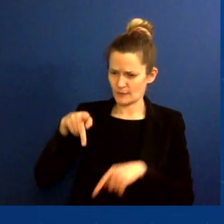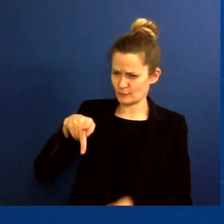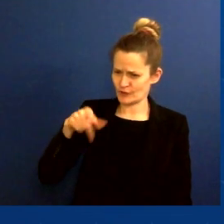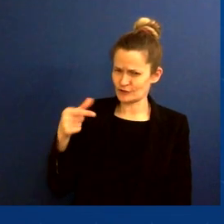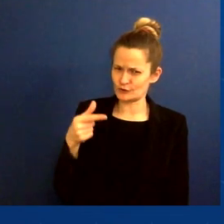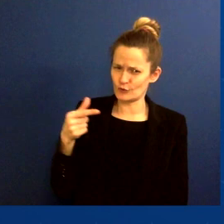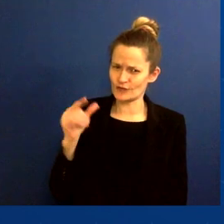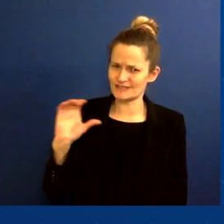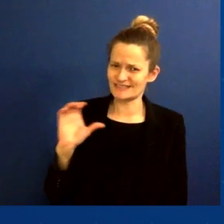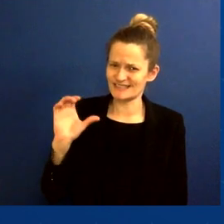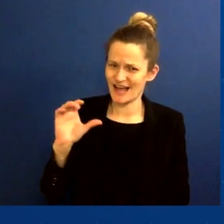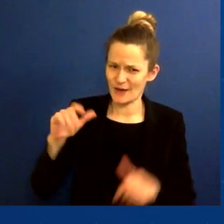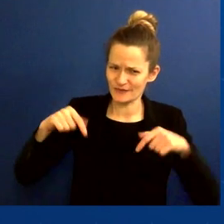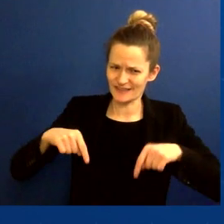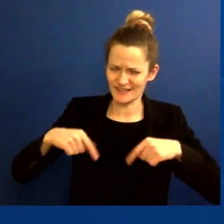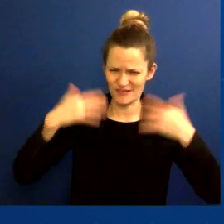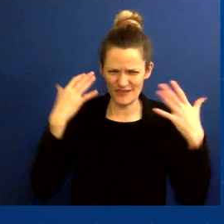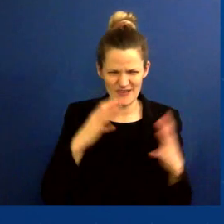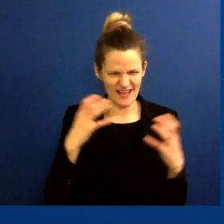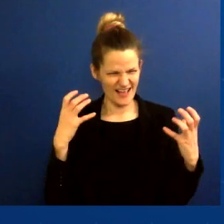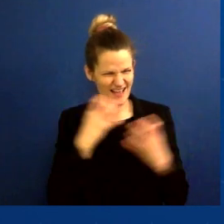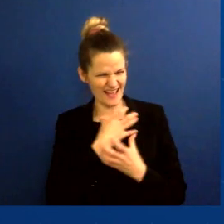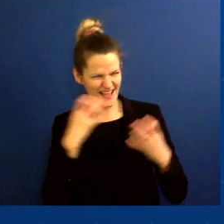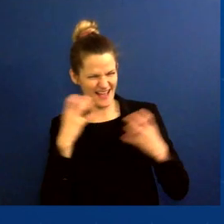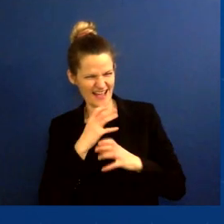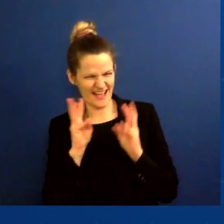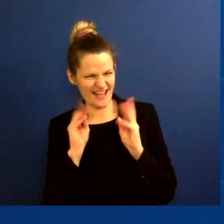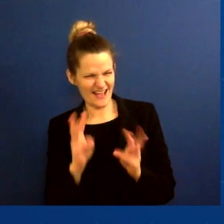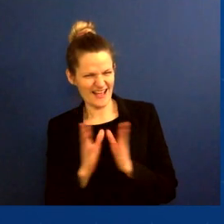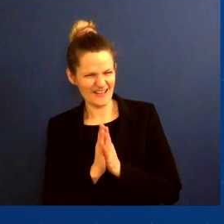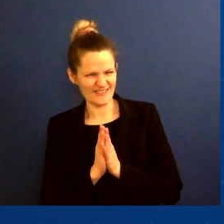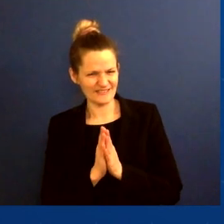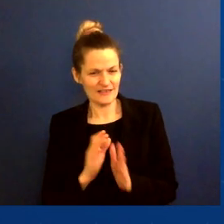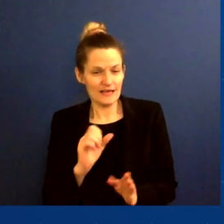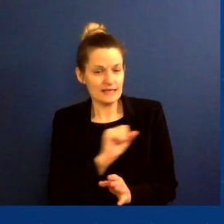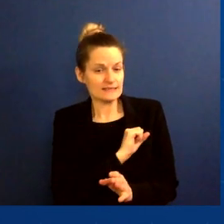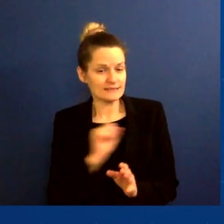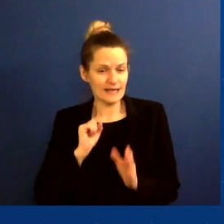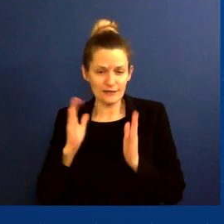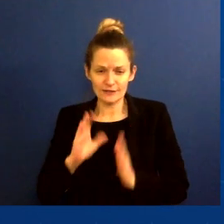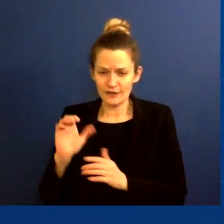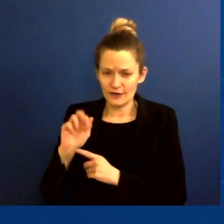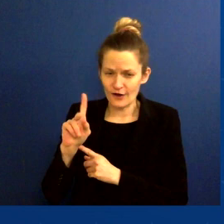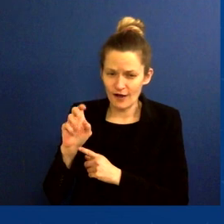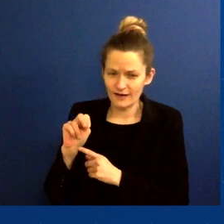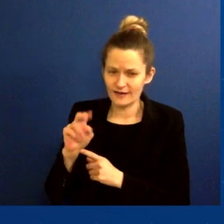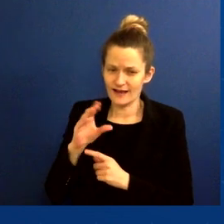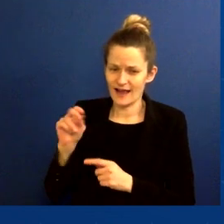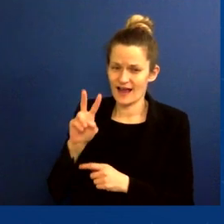Senator Cardin, Senator Van Hollen, it's good to be back with you, as always, my former colleagues and of course,